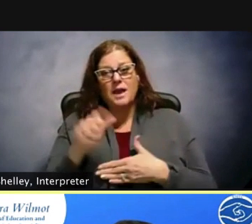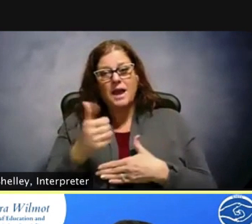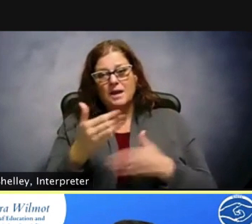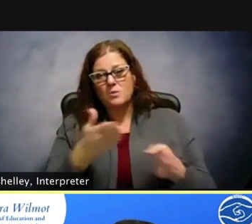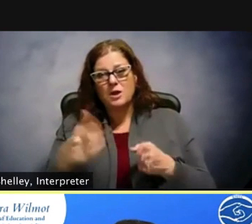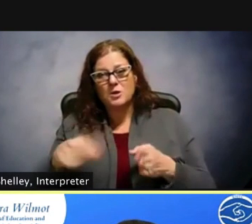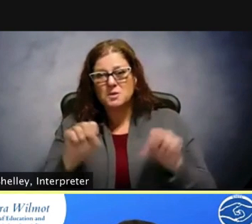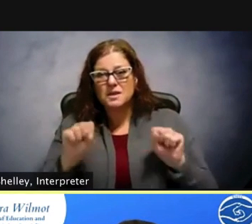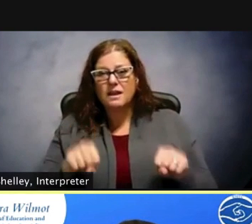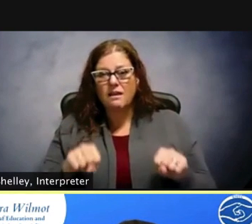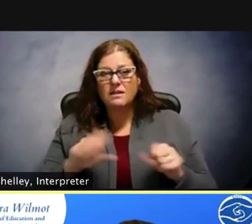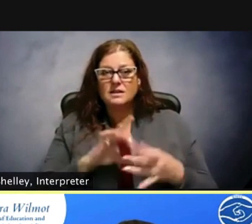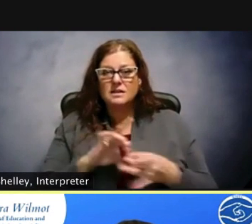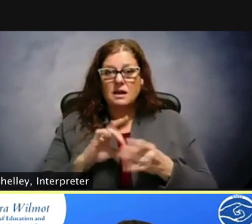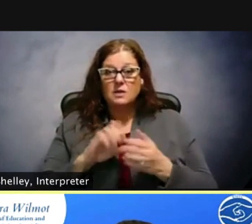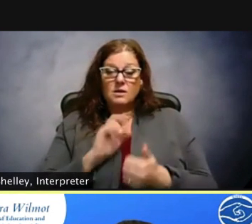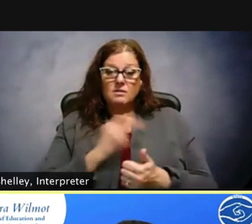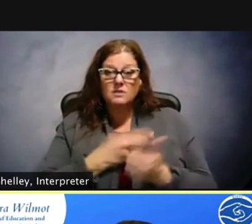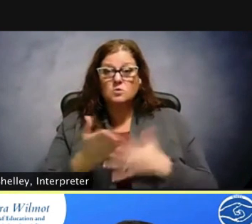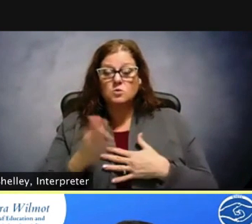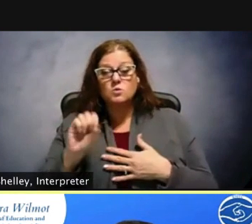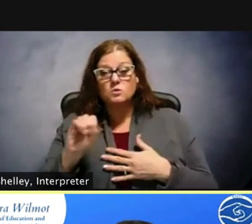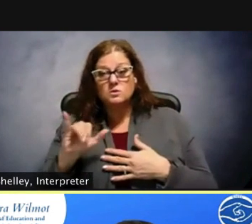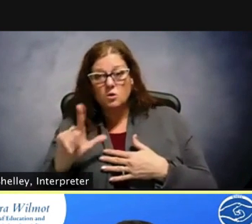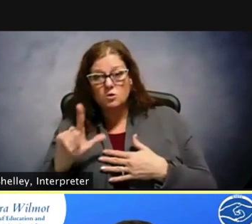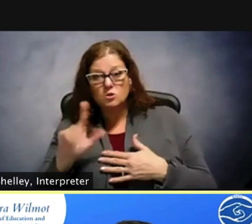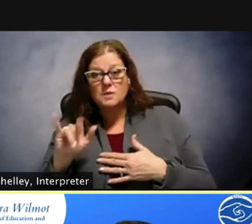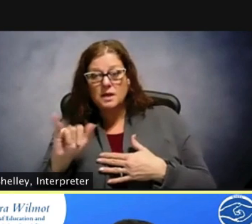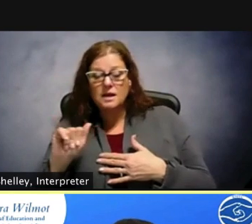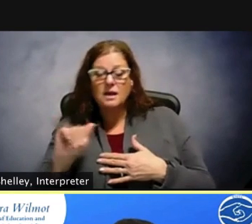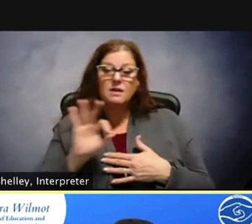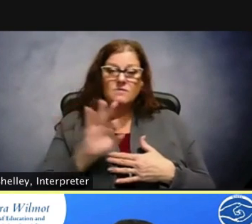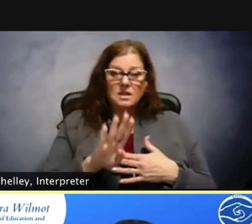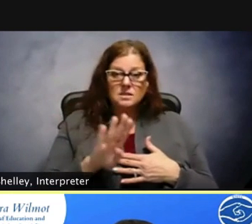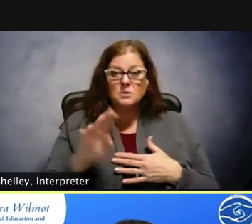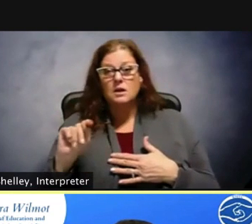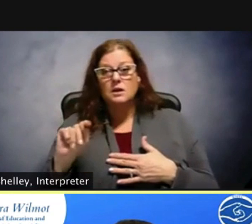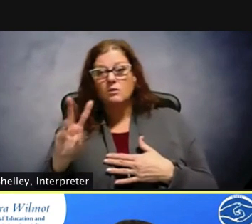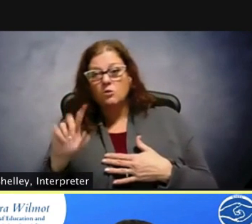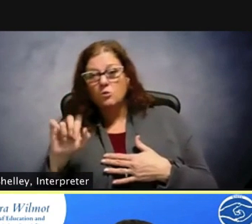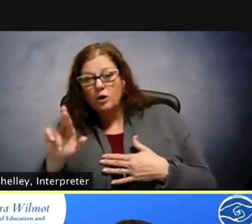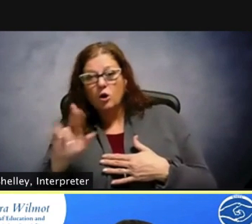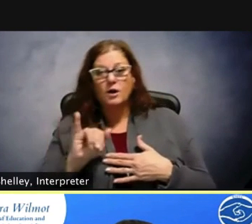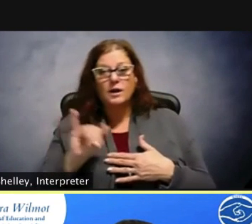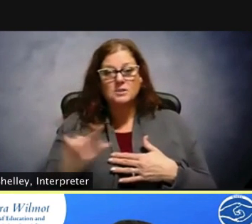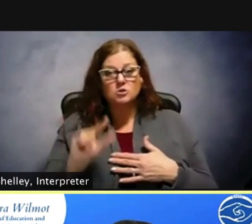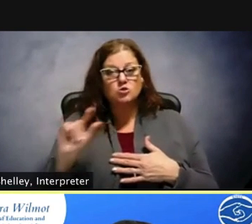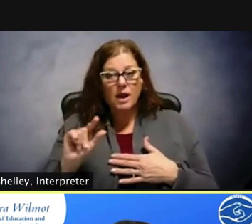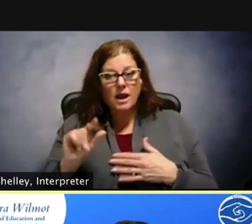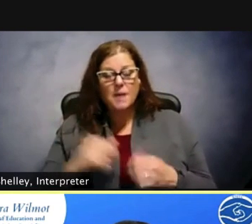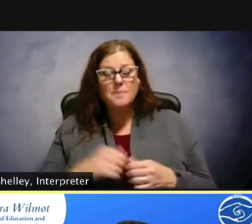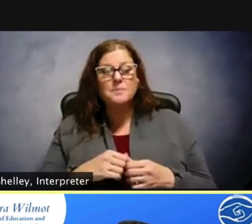you can connect with us through social media like Facebook, Twitter, Instagram, Vimeo, and YouTube.